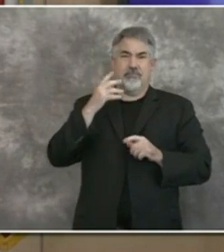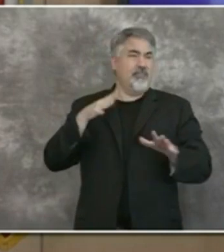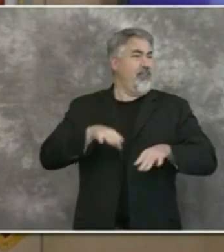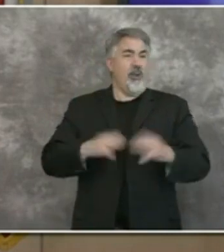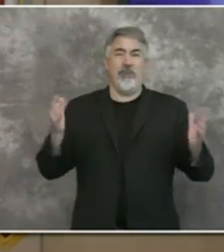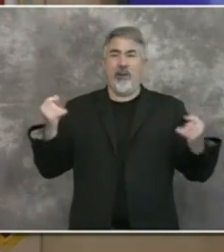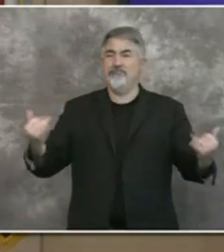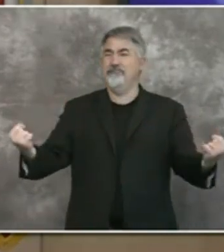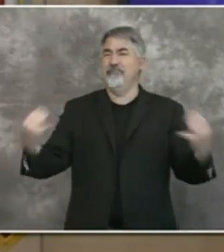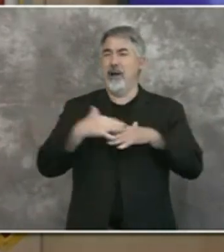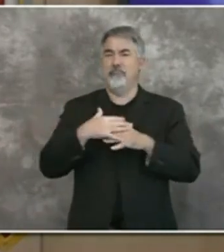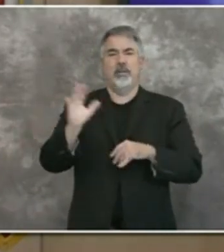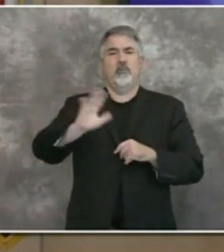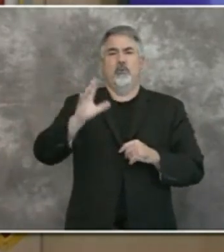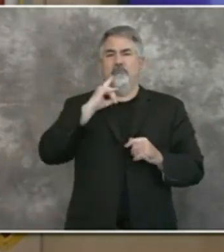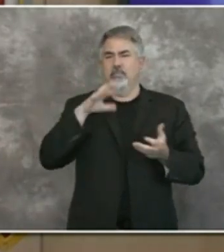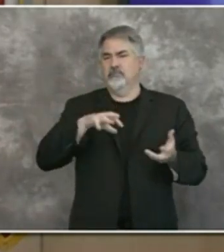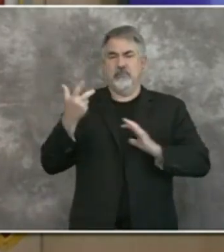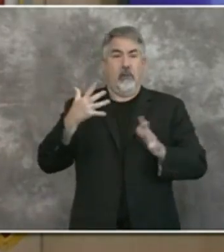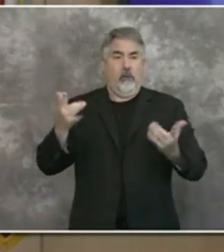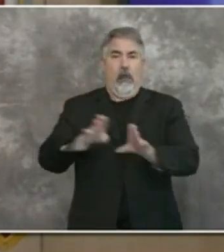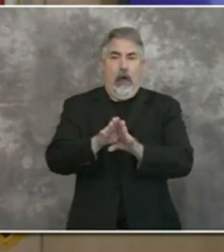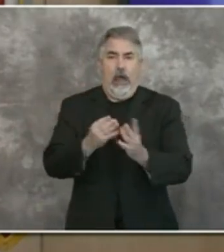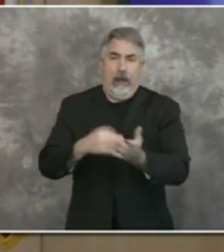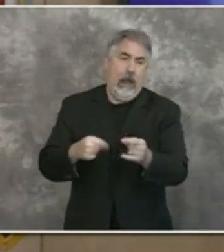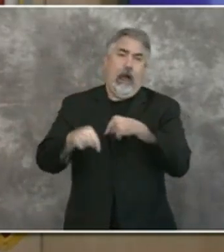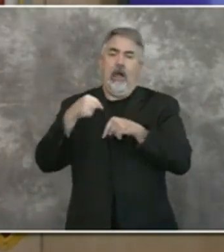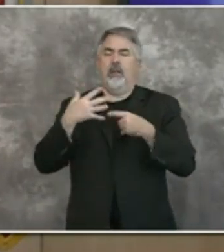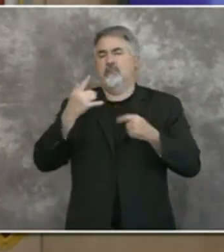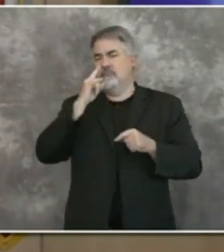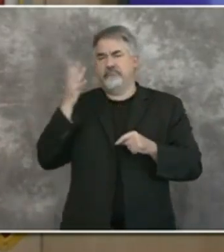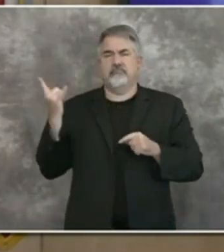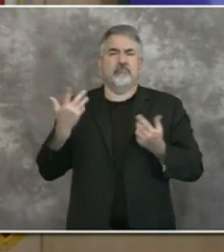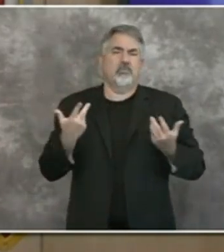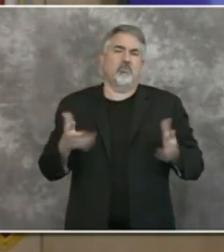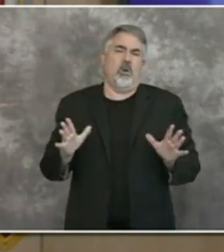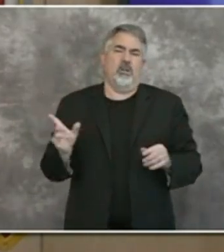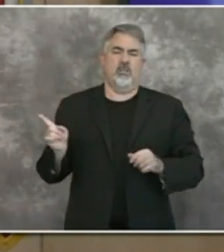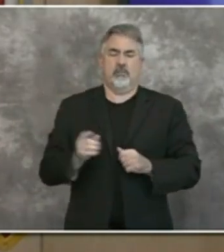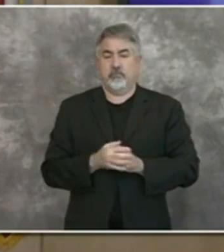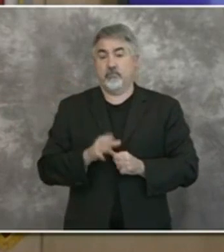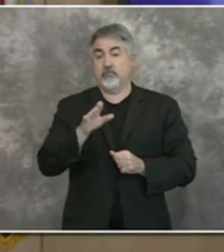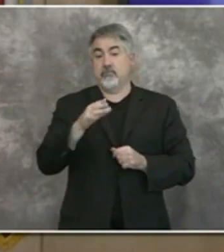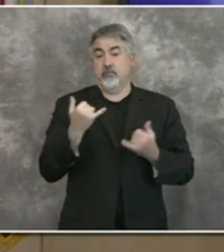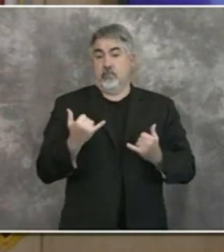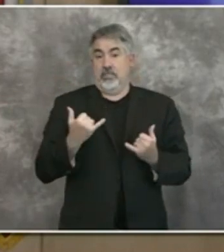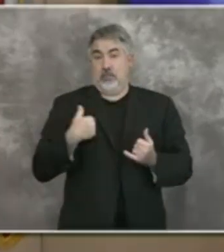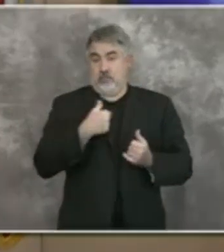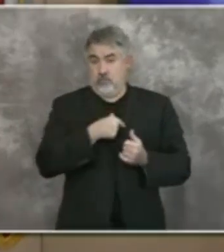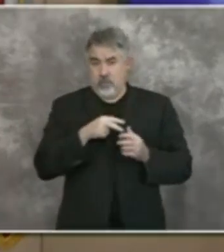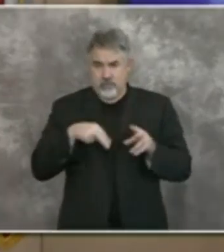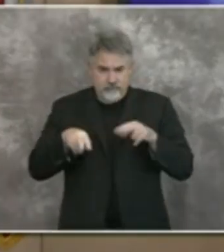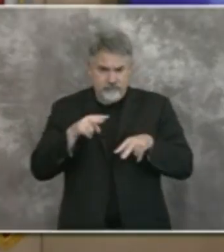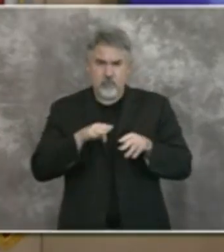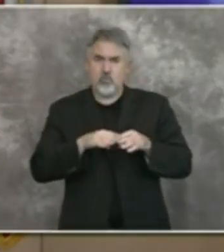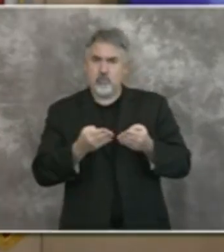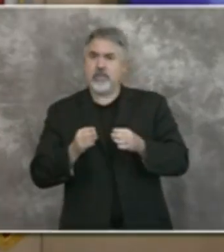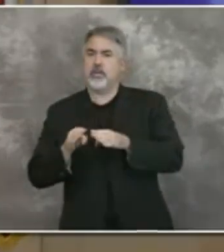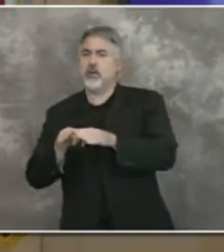TRAJECTORY OF OPEN IN A SAFE AND RESPONSIBLE WAY THEN TO GO TOO FAST TOO FAR AND IN A SITUATION WHERE WE HAVE TO CLIP BACK DOWN OR MOVED DOWN